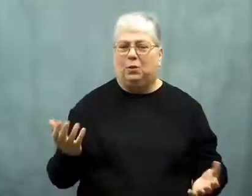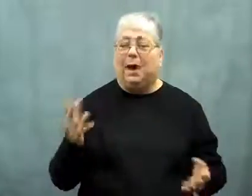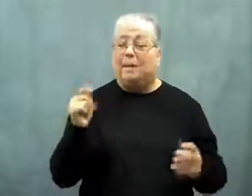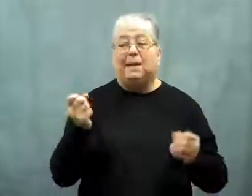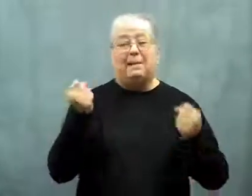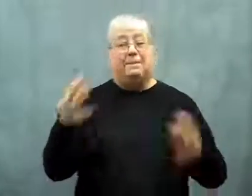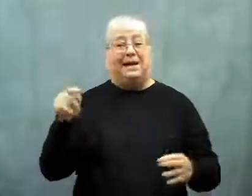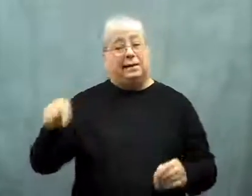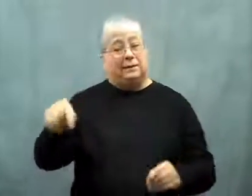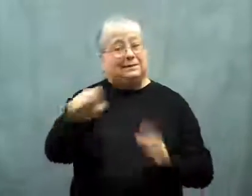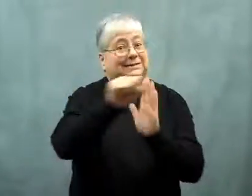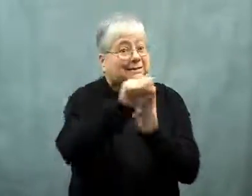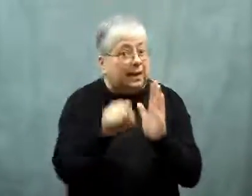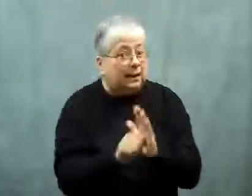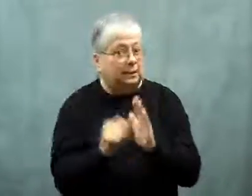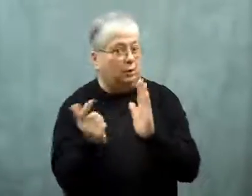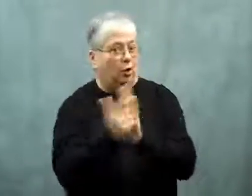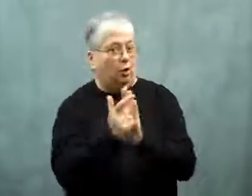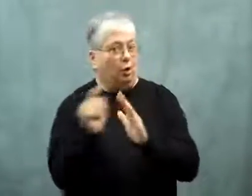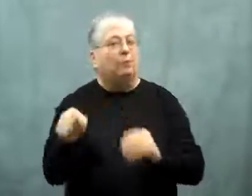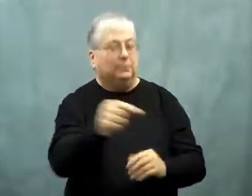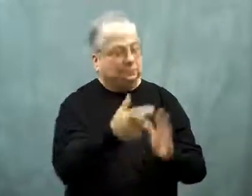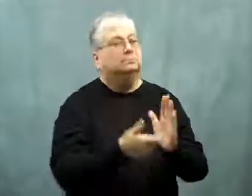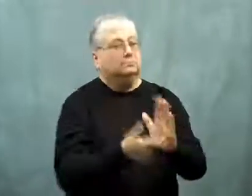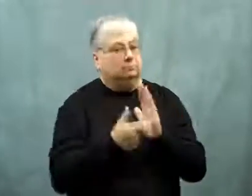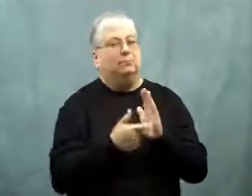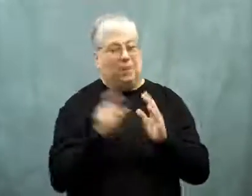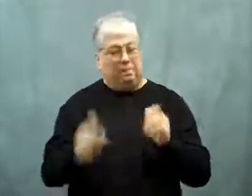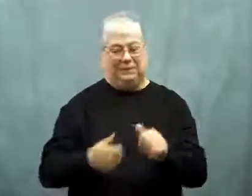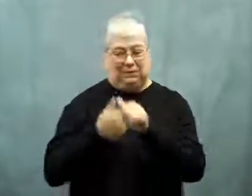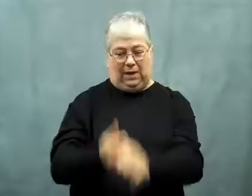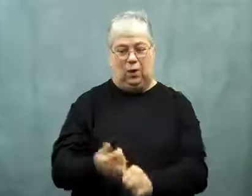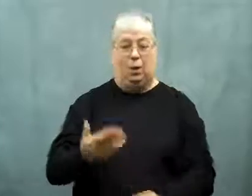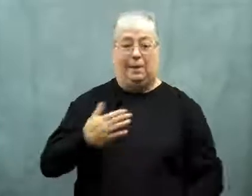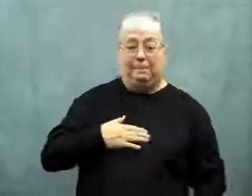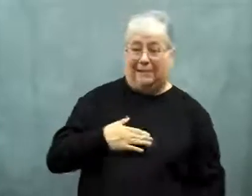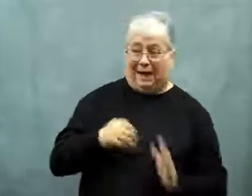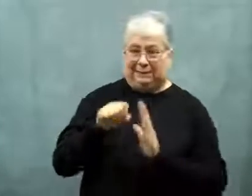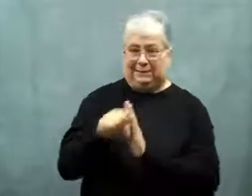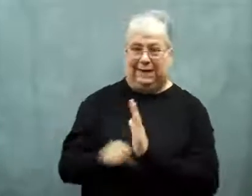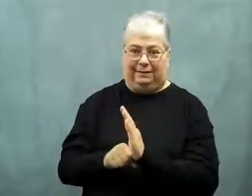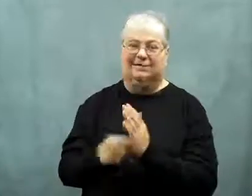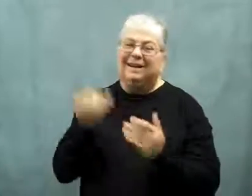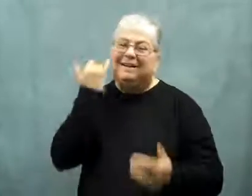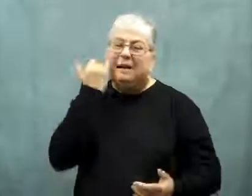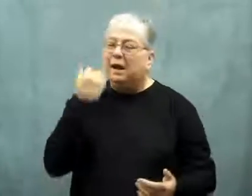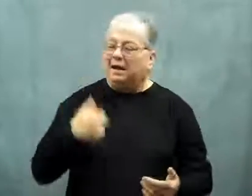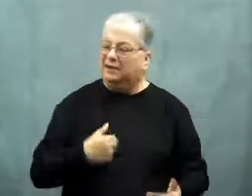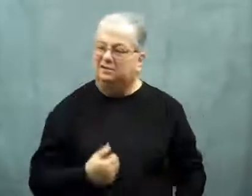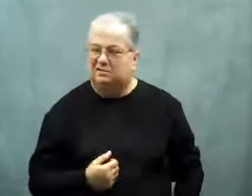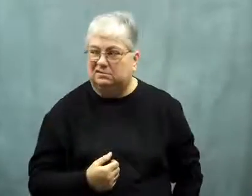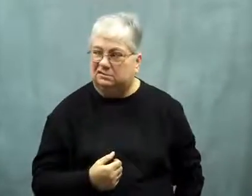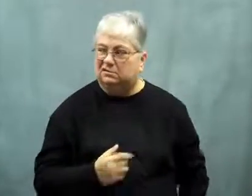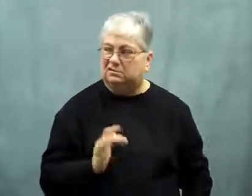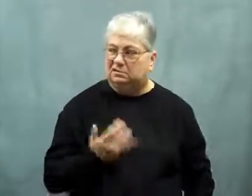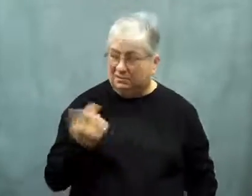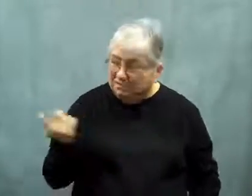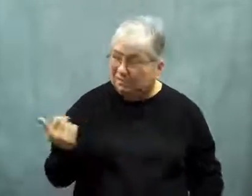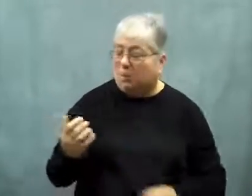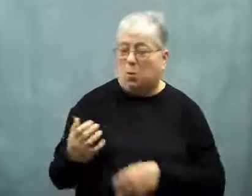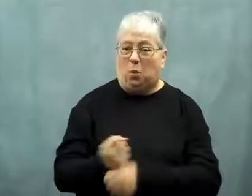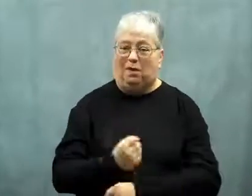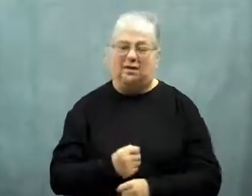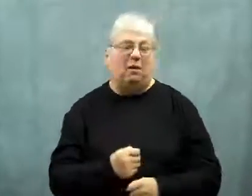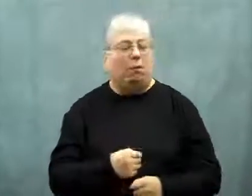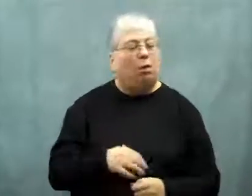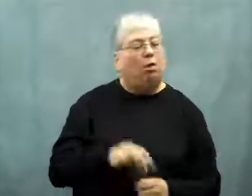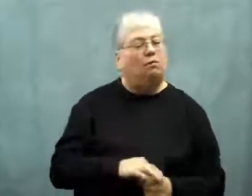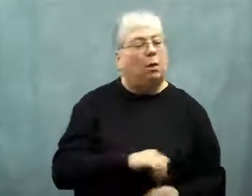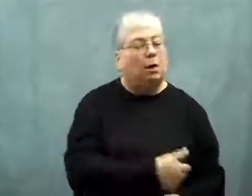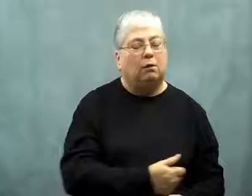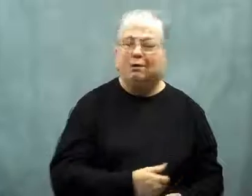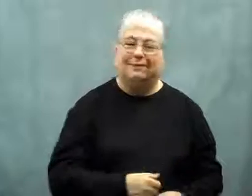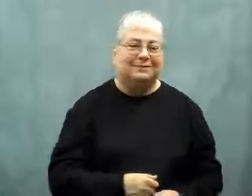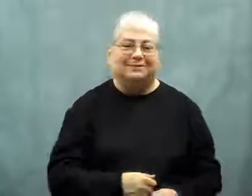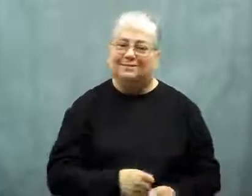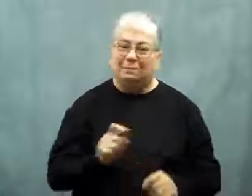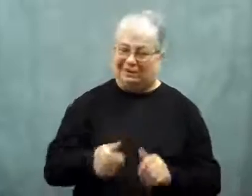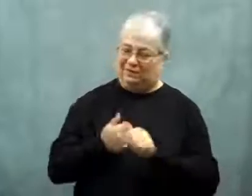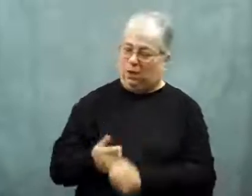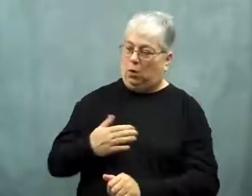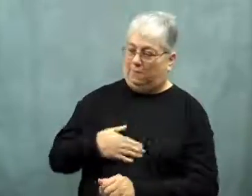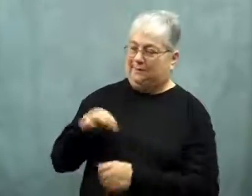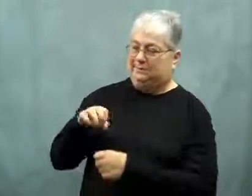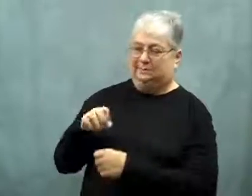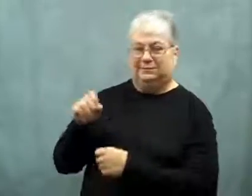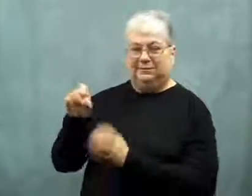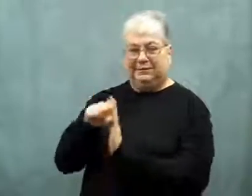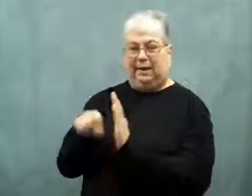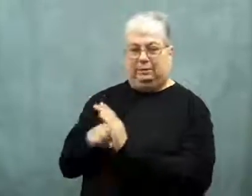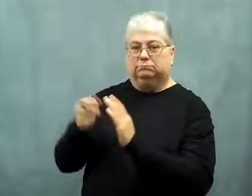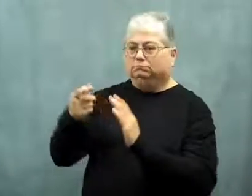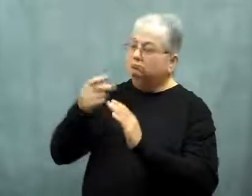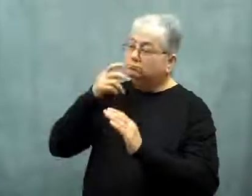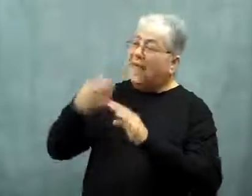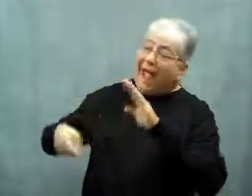Many states do have laws requiring the electors to do so.